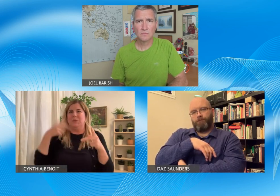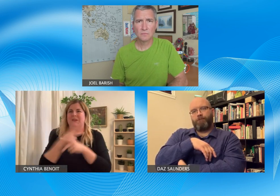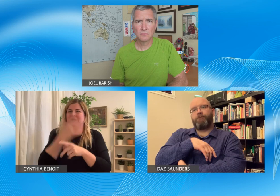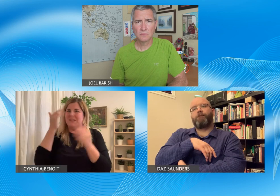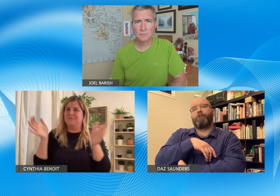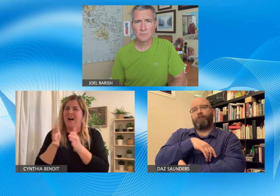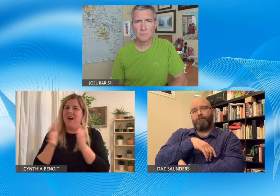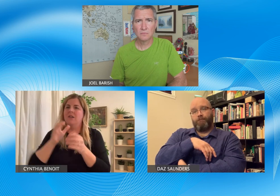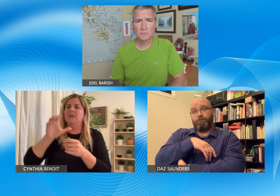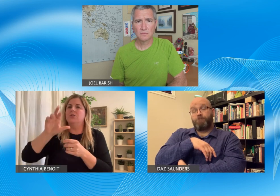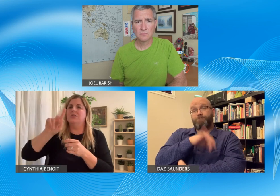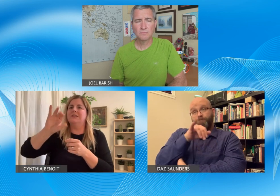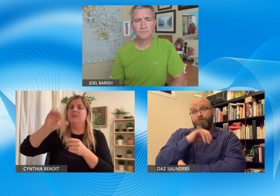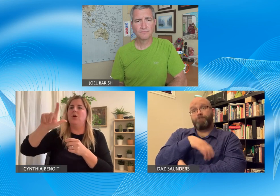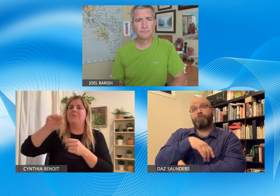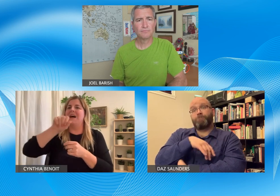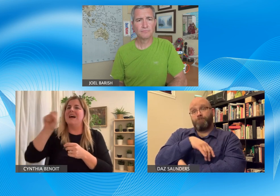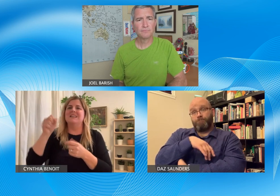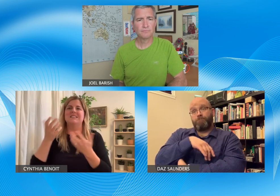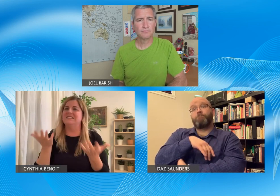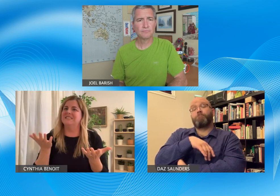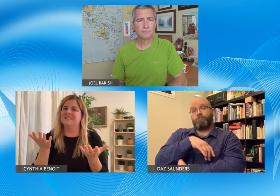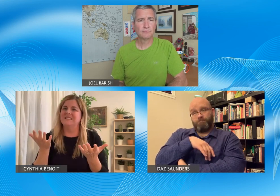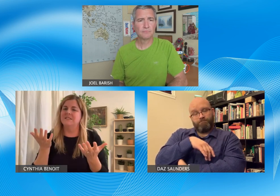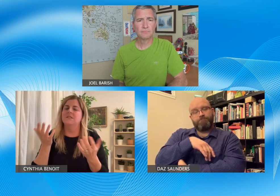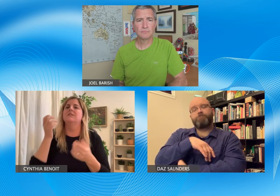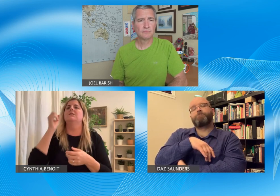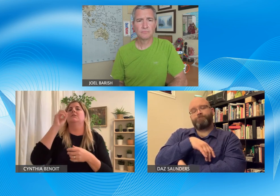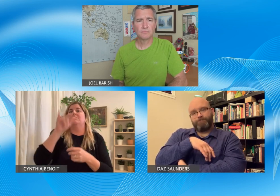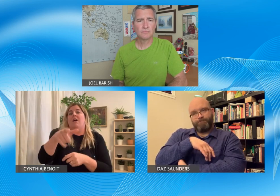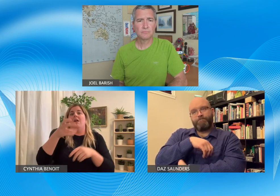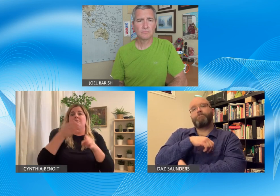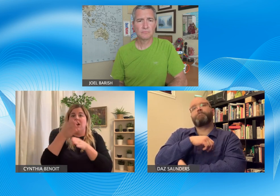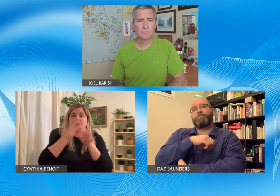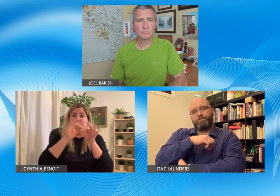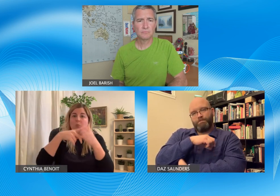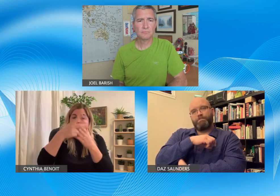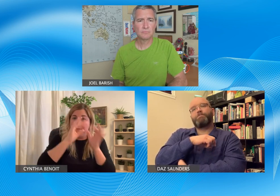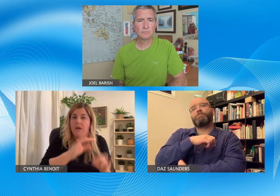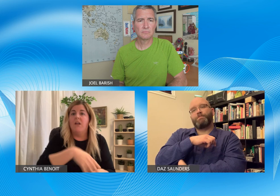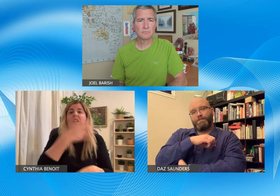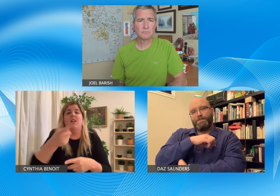It is actually much worse because the population size is significantly smaller, lacking the critical mass. Now, with the improved LSQ interpreter’s program,